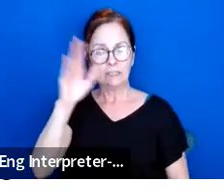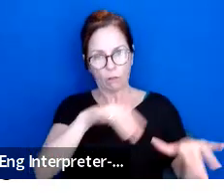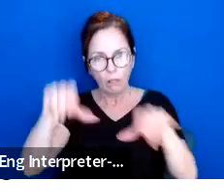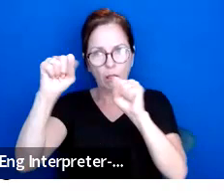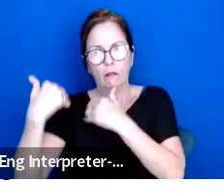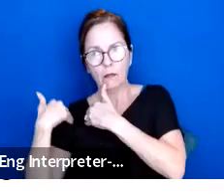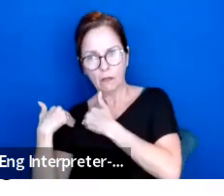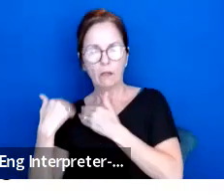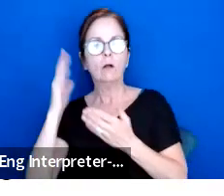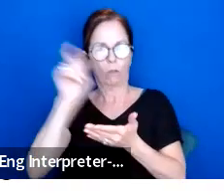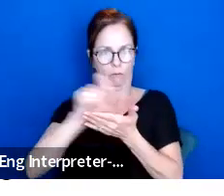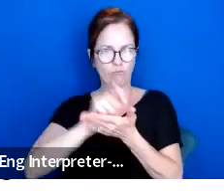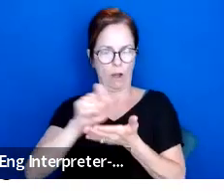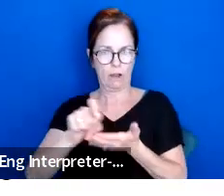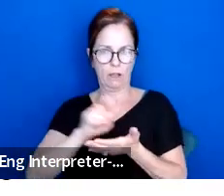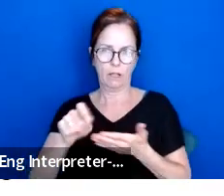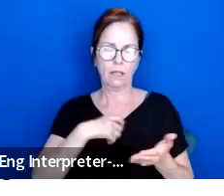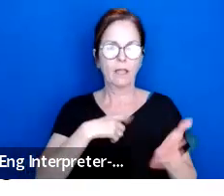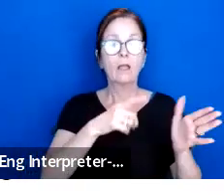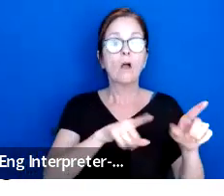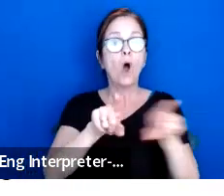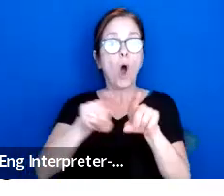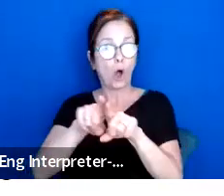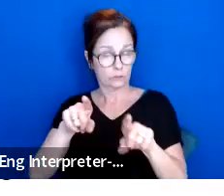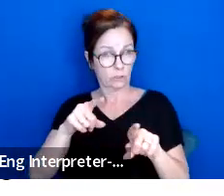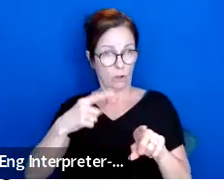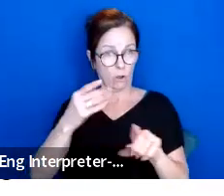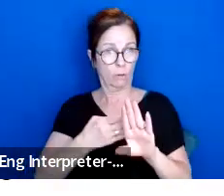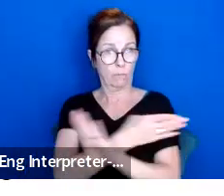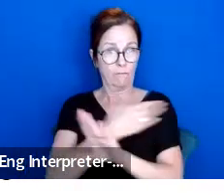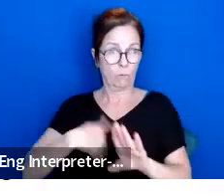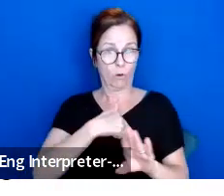So it could be that most of us also have to do a meeting before we go back to the review.